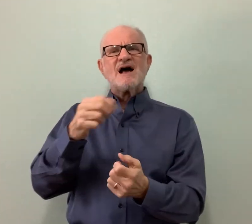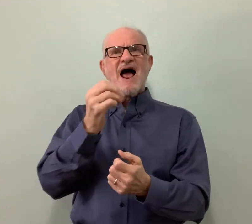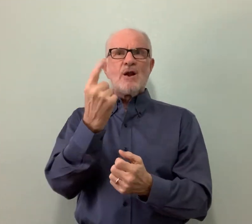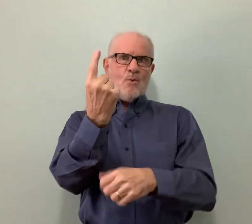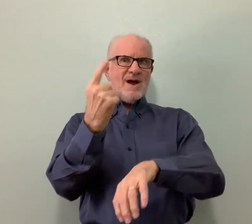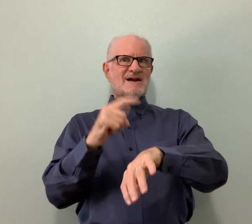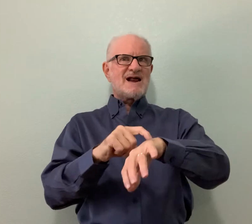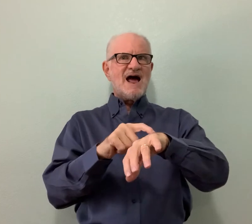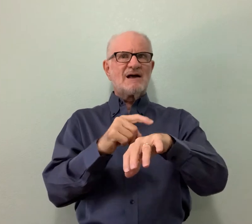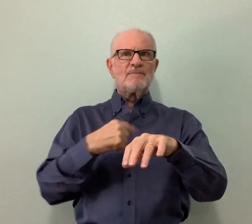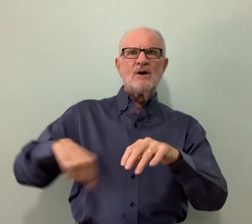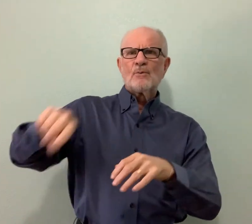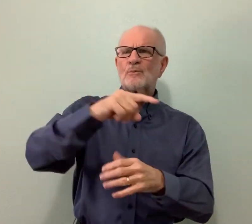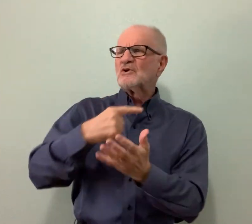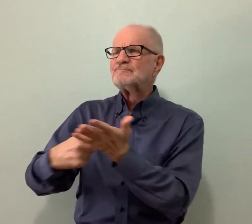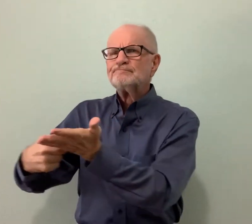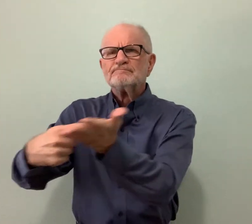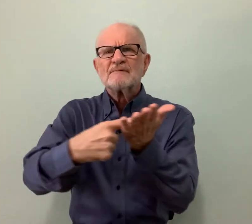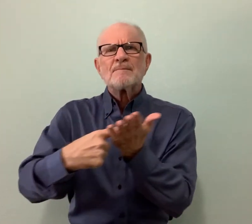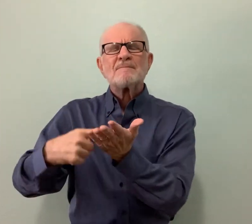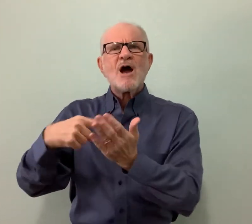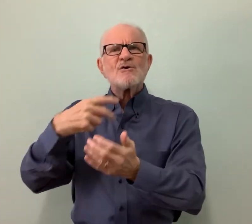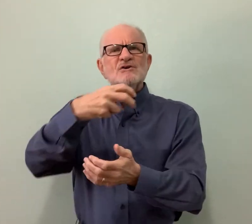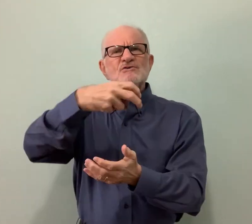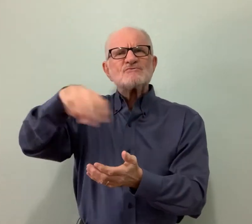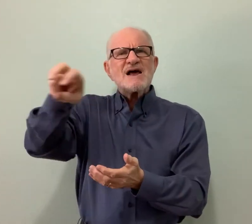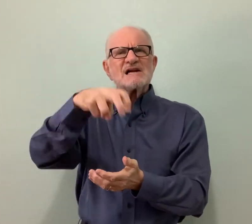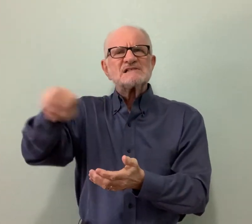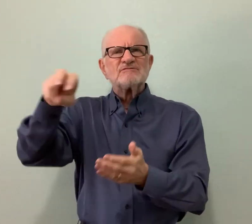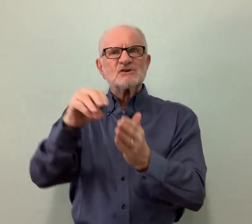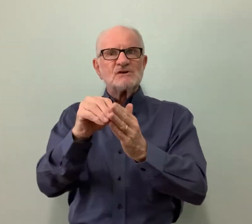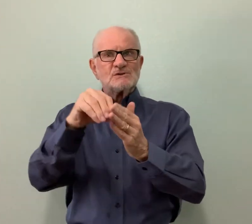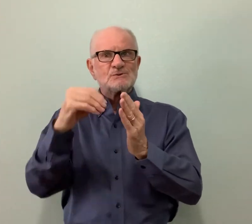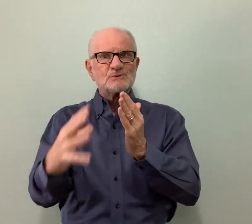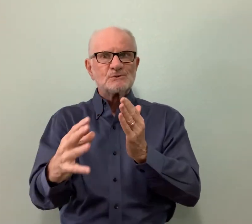And one time we were talking about transfer students.